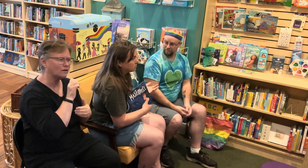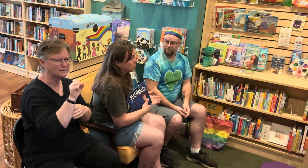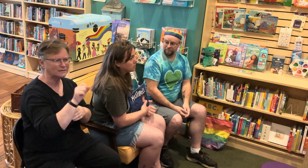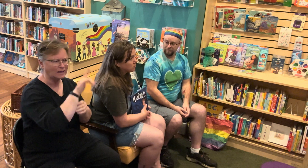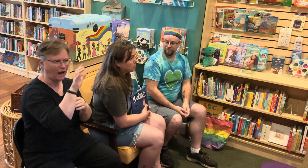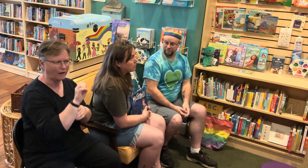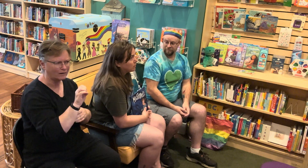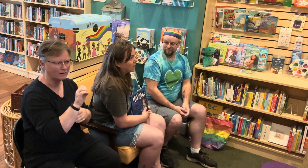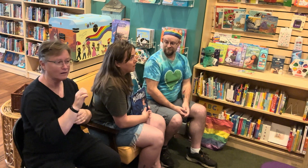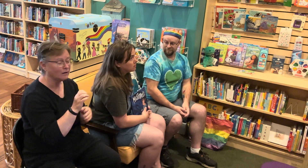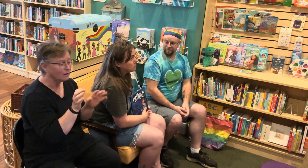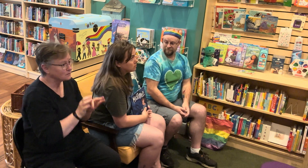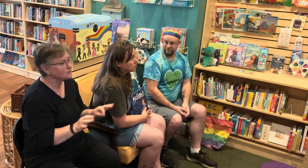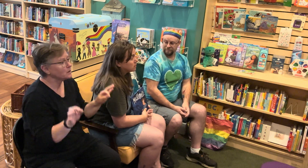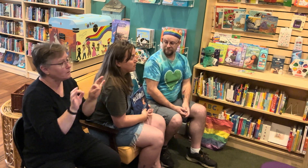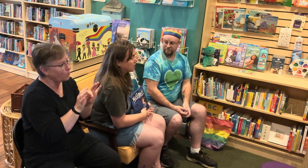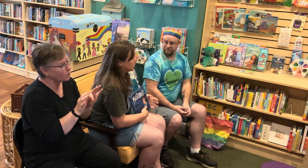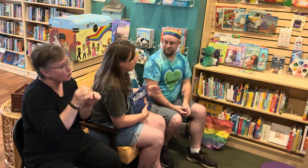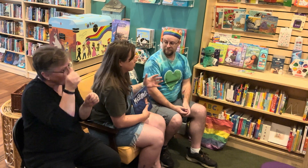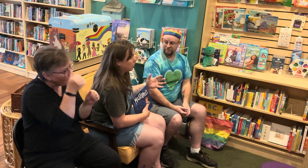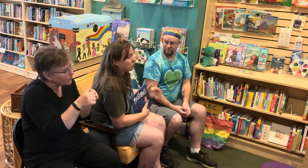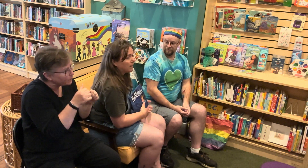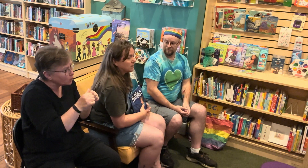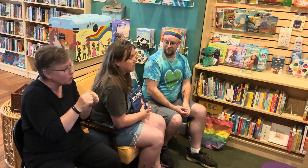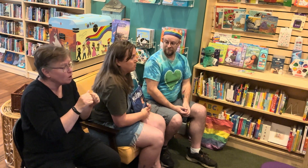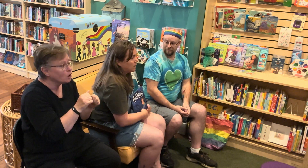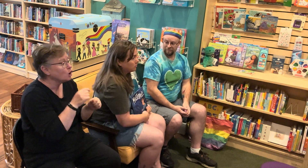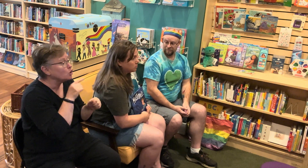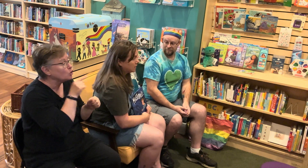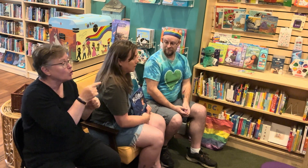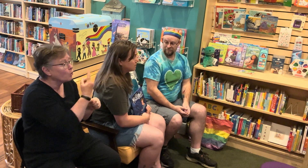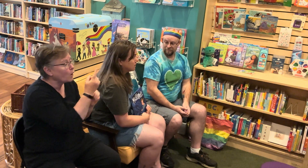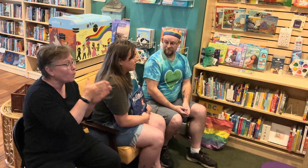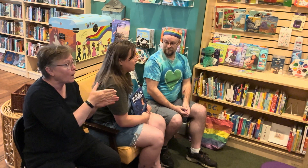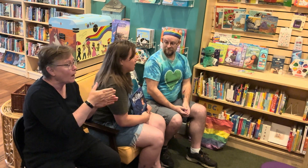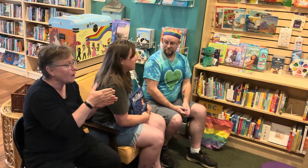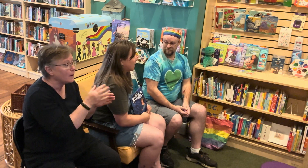important to remember that just because you're one way doesn't mean anybody else is. And that's